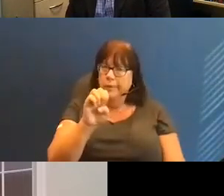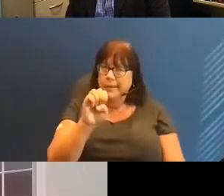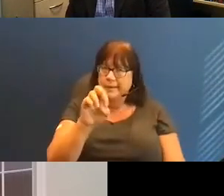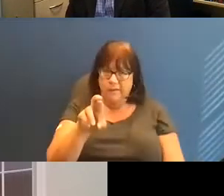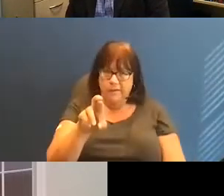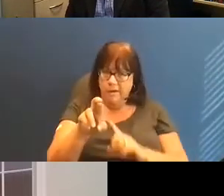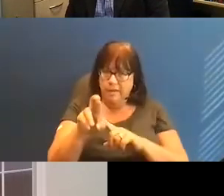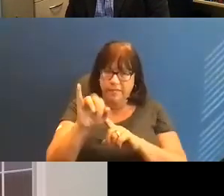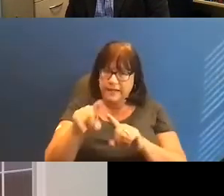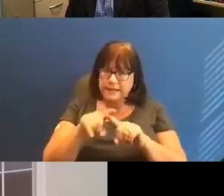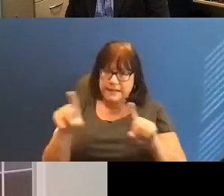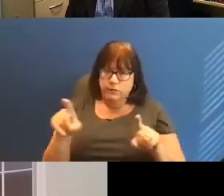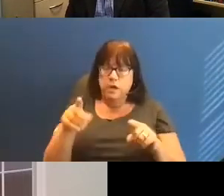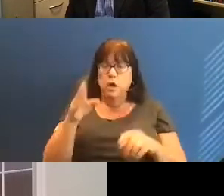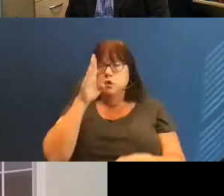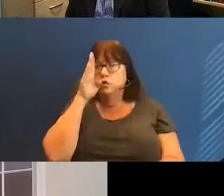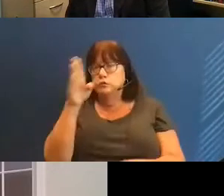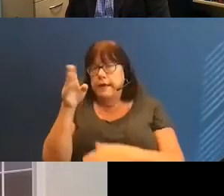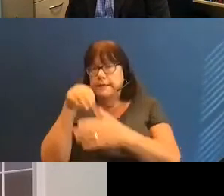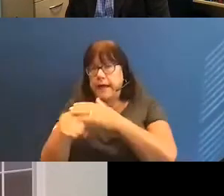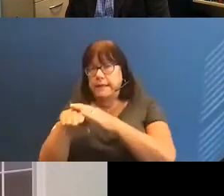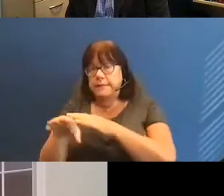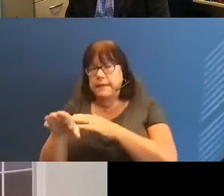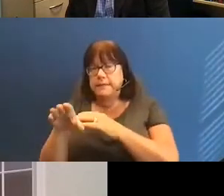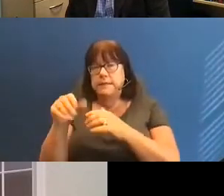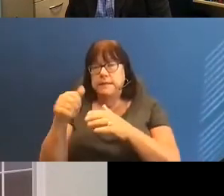Direct access is facilitated by a company called, Red Shelf which is really a delivery platform